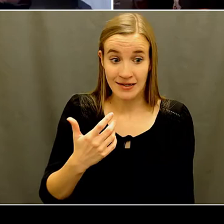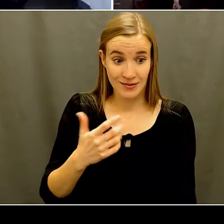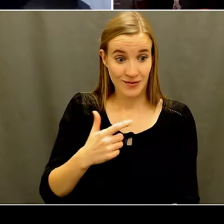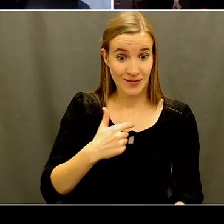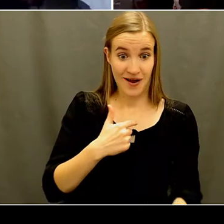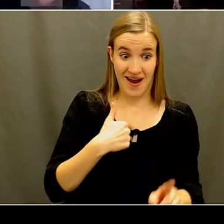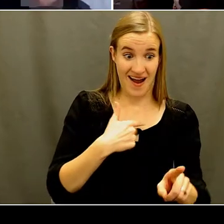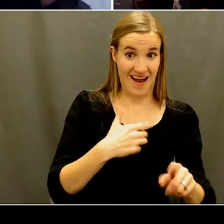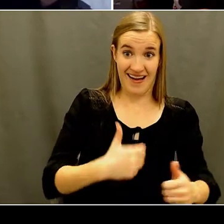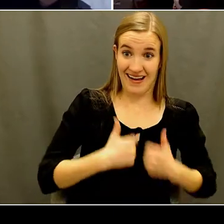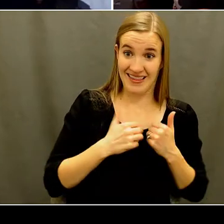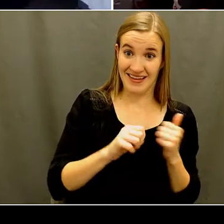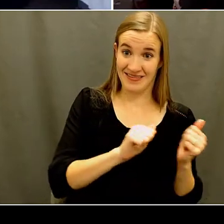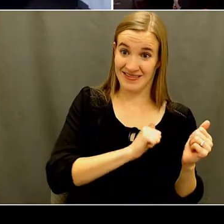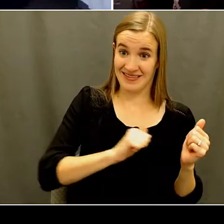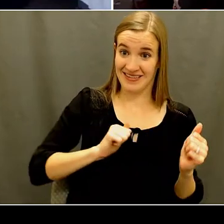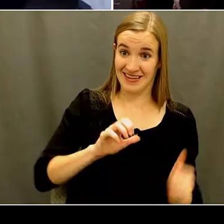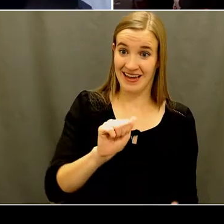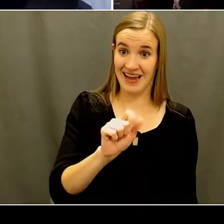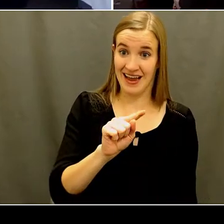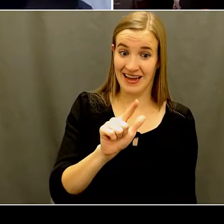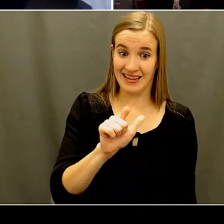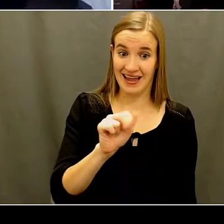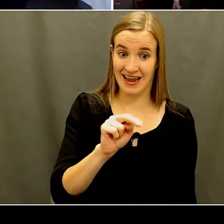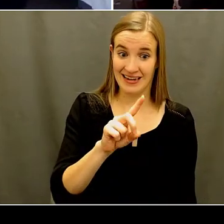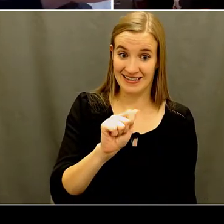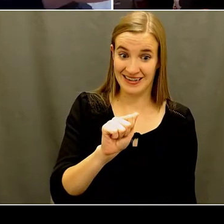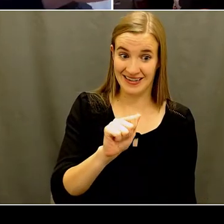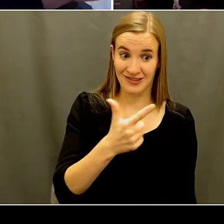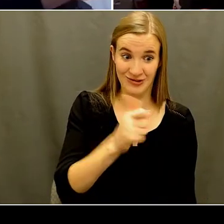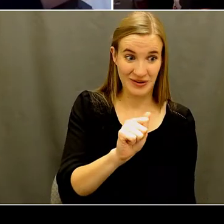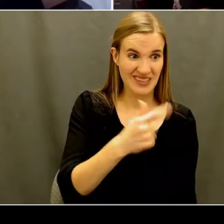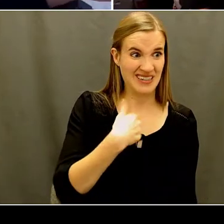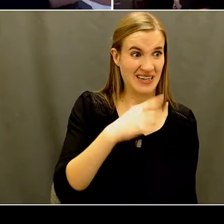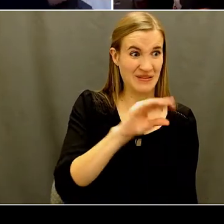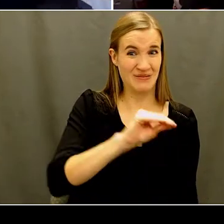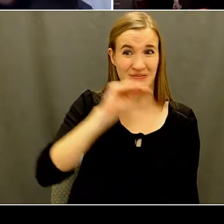a job that's like guaranteed, you know, for life. I went to go work for the